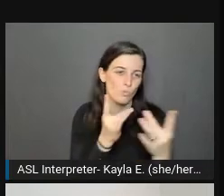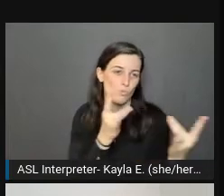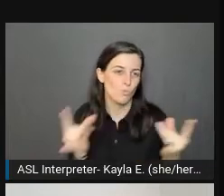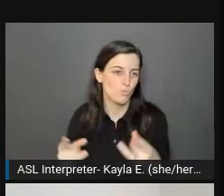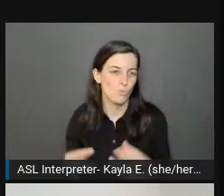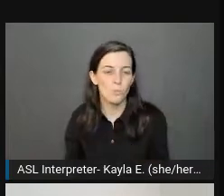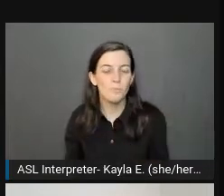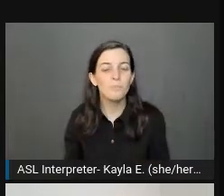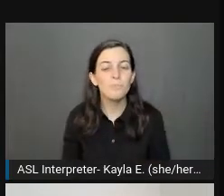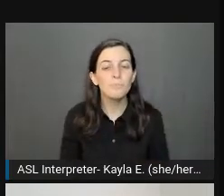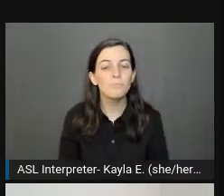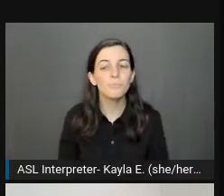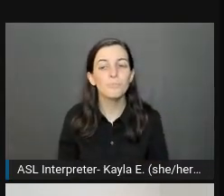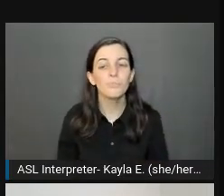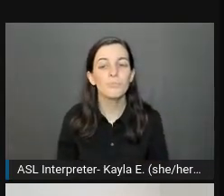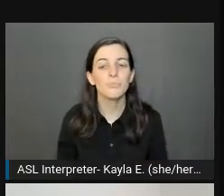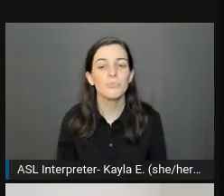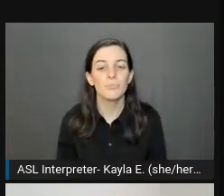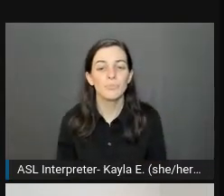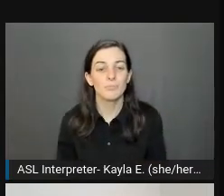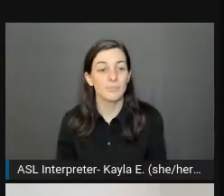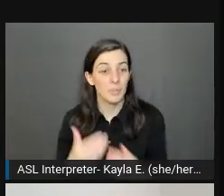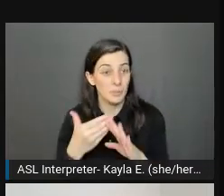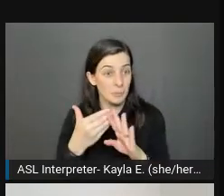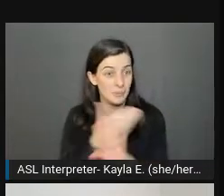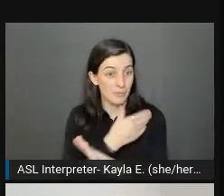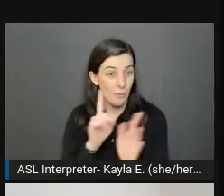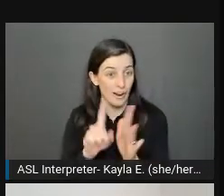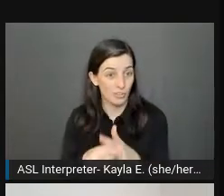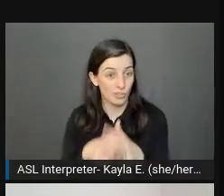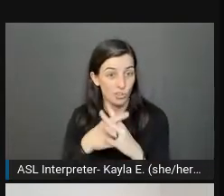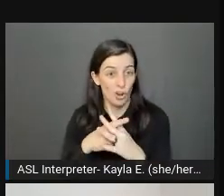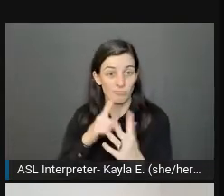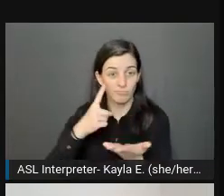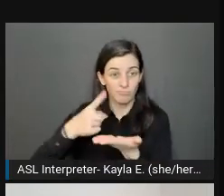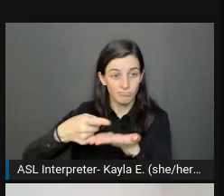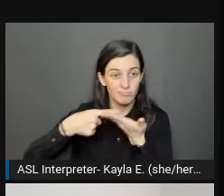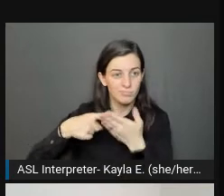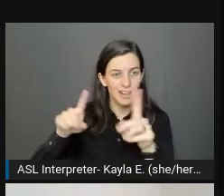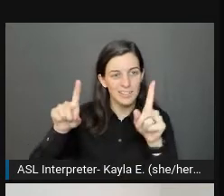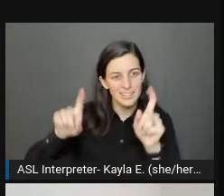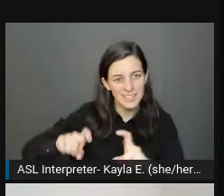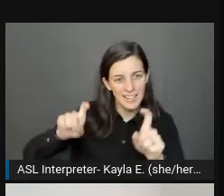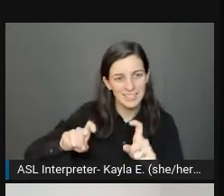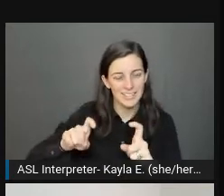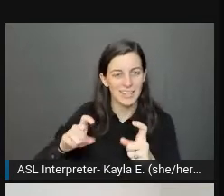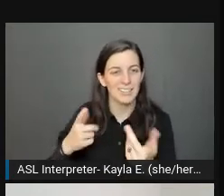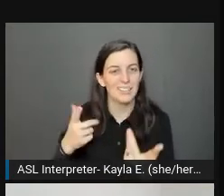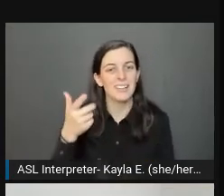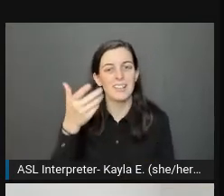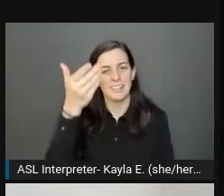Before I go into my topic of testing, my why. This picture, I'm showing a picture on a slide